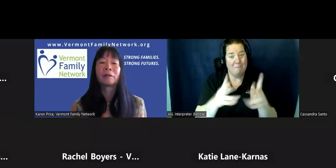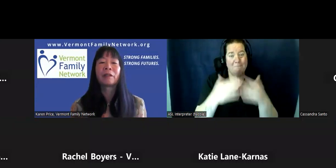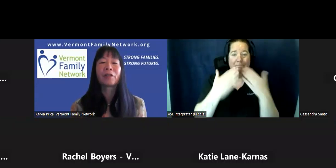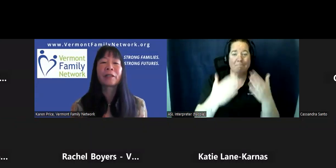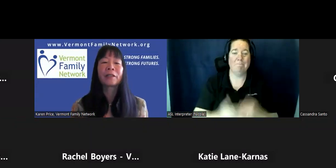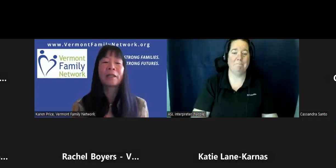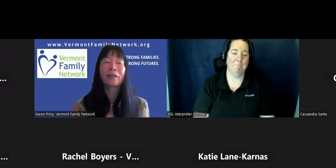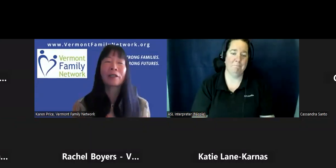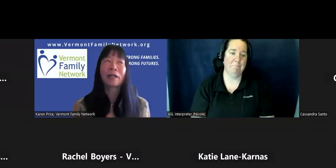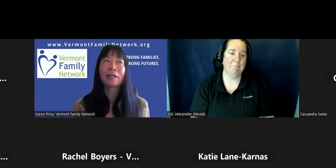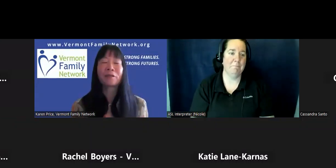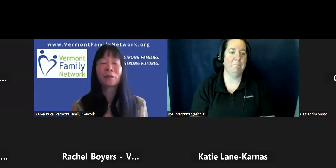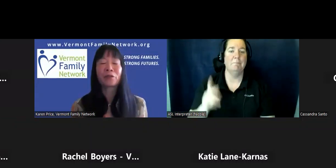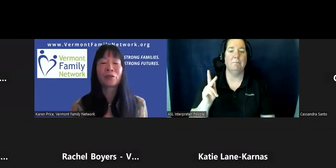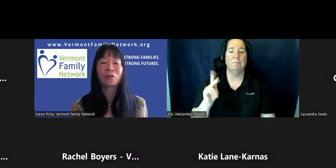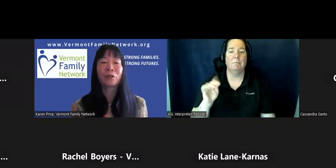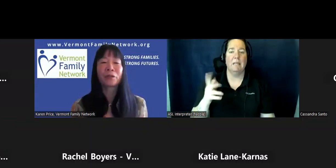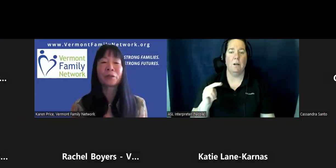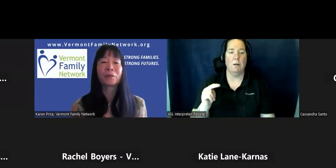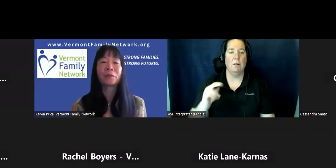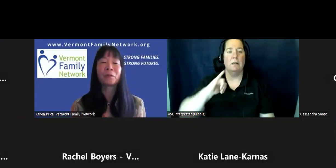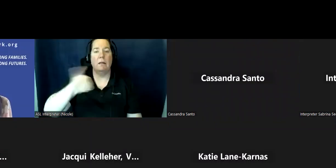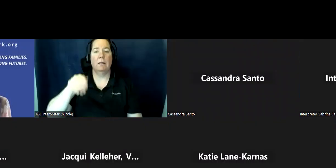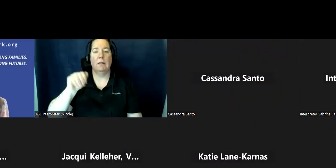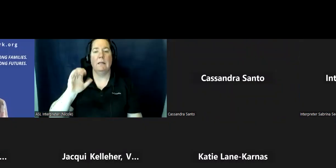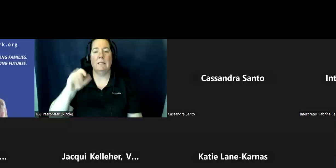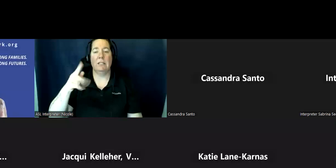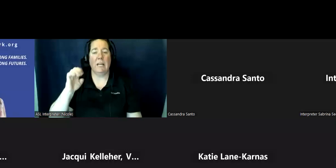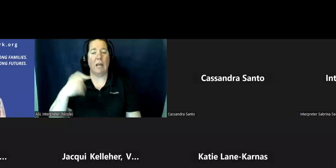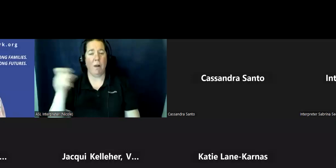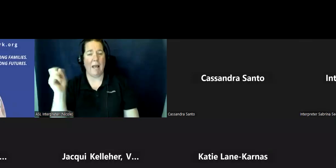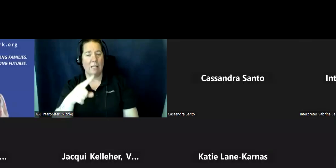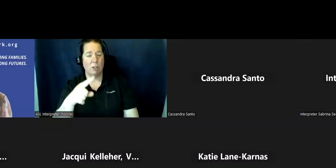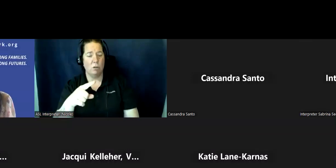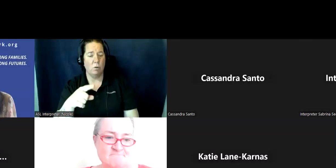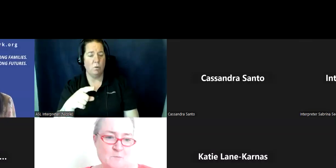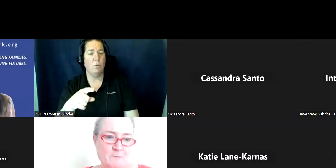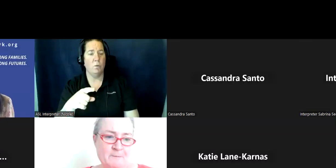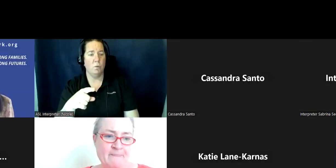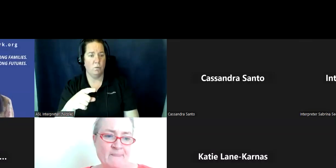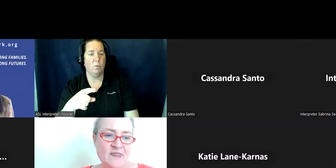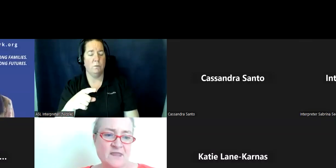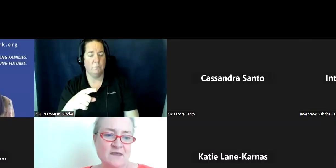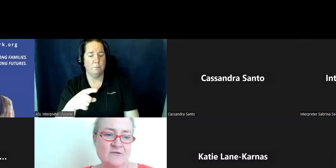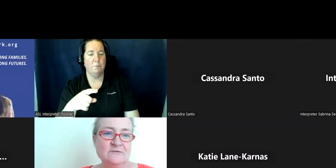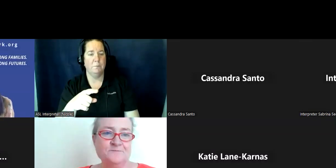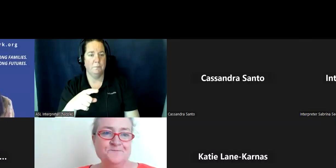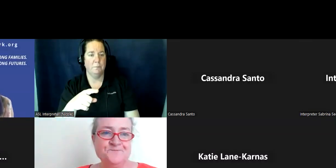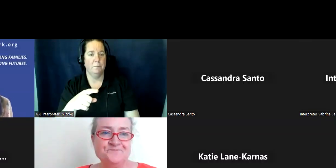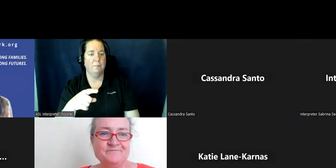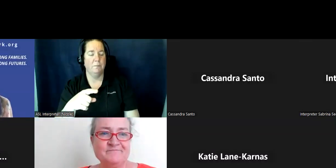Jacqui actually I have a question for you. Which is one that I post to, Cassie.